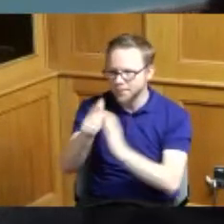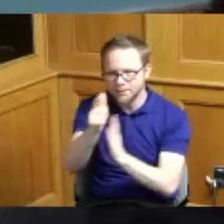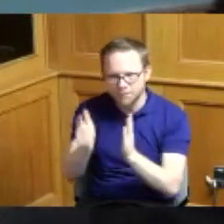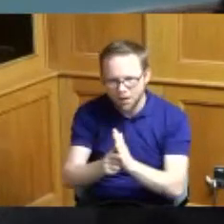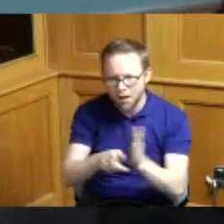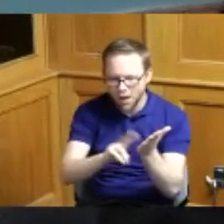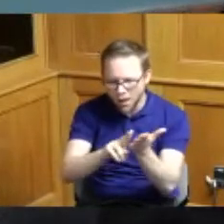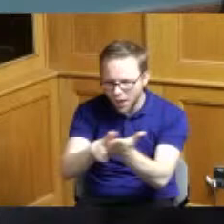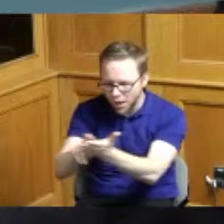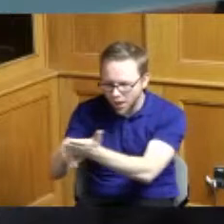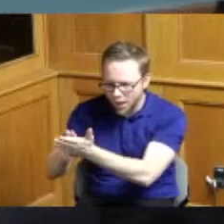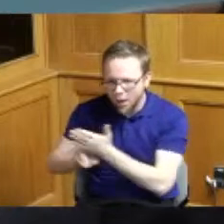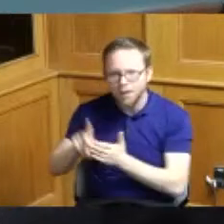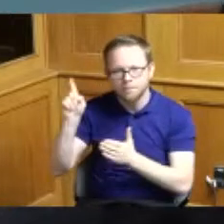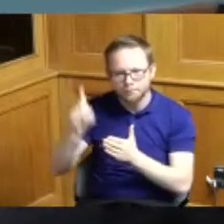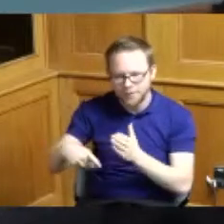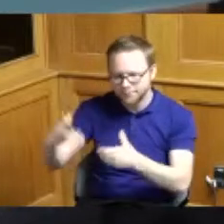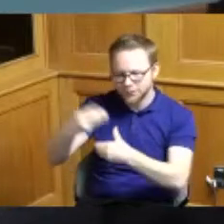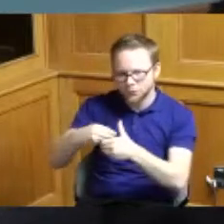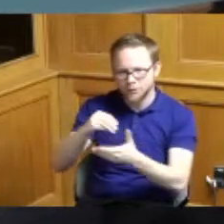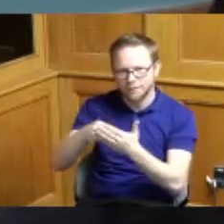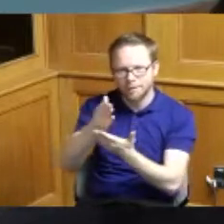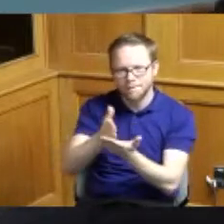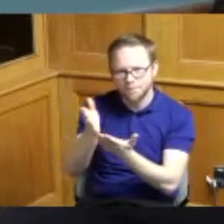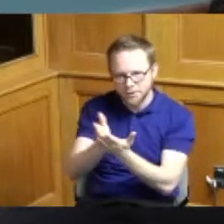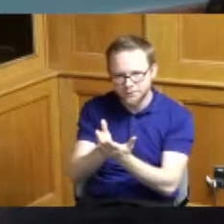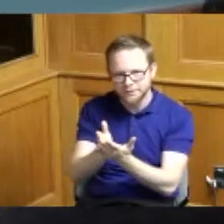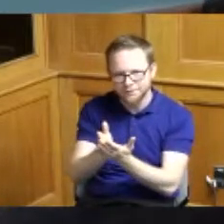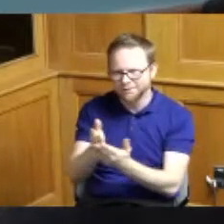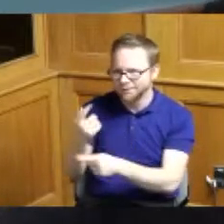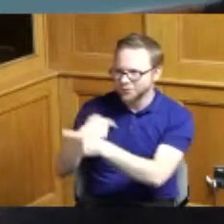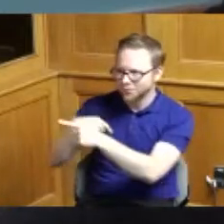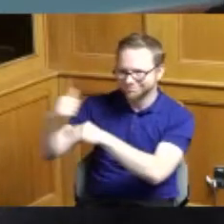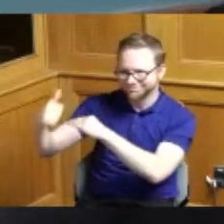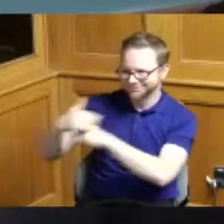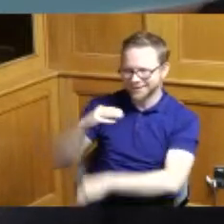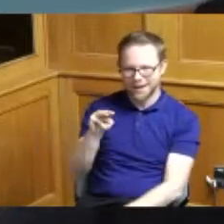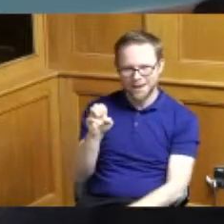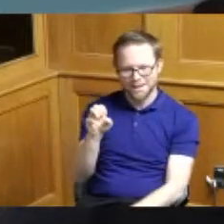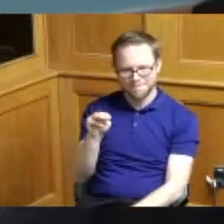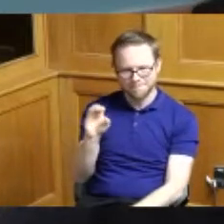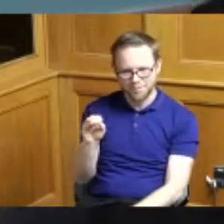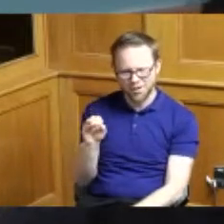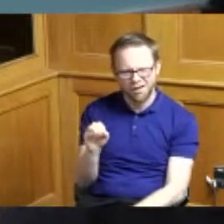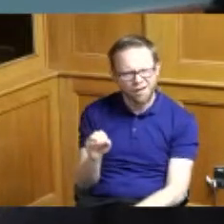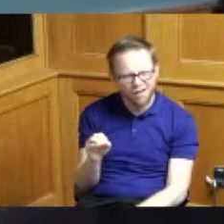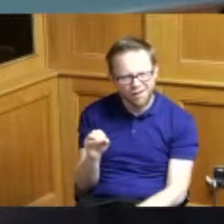gotta be in the budget so we get a memo and not a budget so I was a little concerned about that